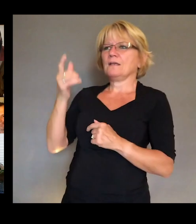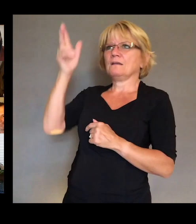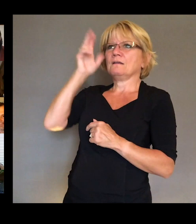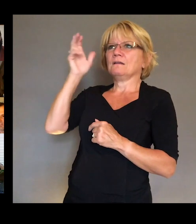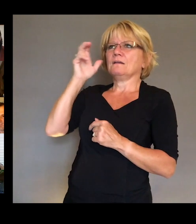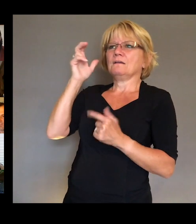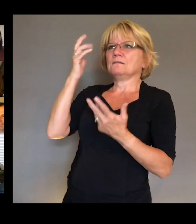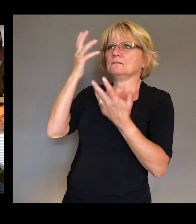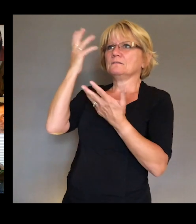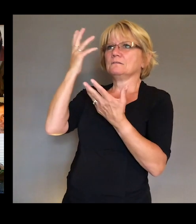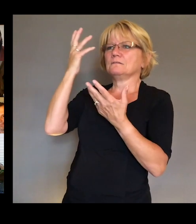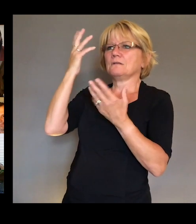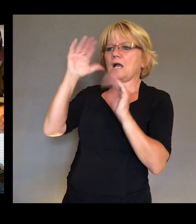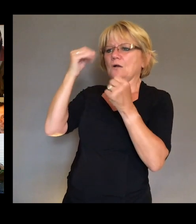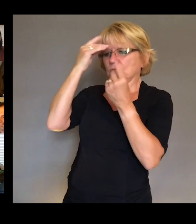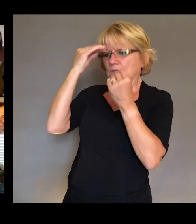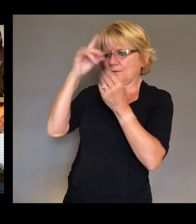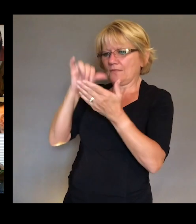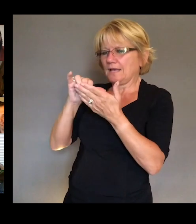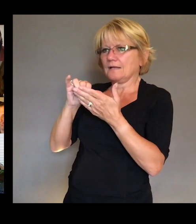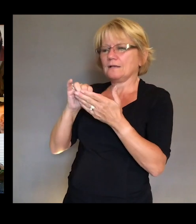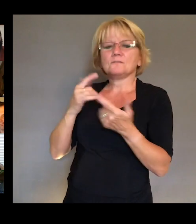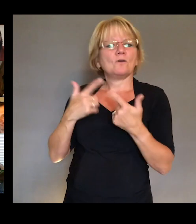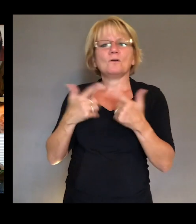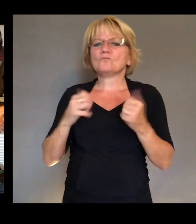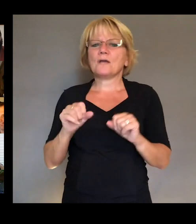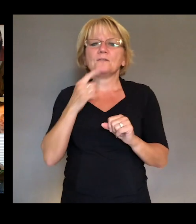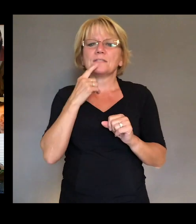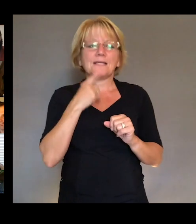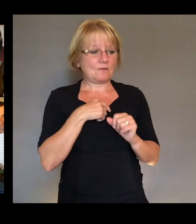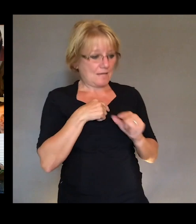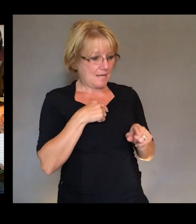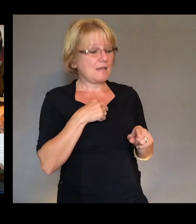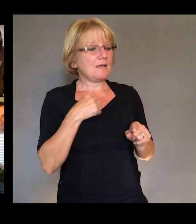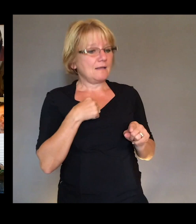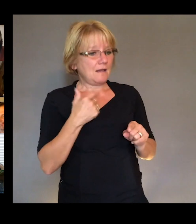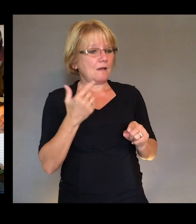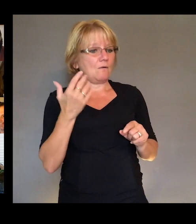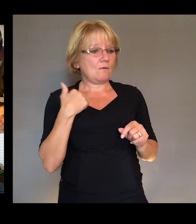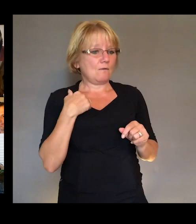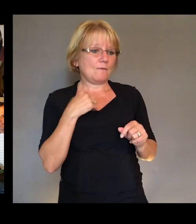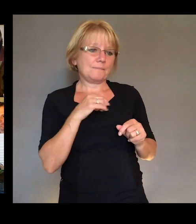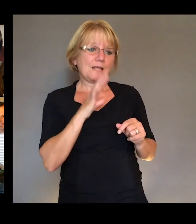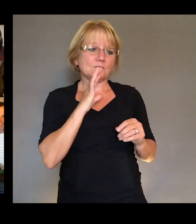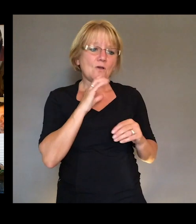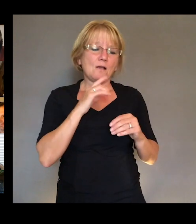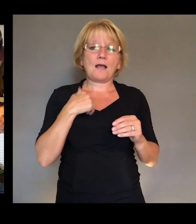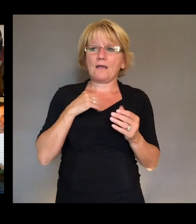how to process it fully. So make it a goal for a full circle and say, well, you know, look now I've often talked to my students about Ruby Bridges